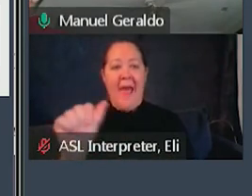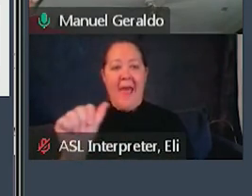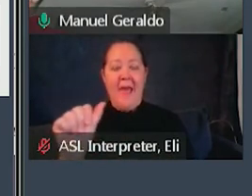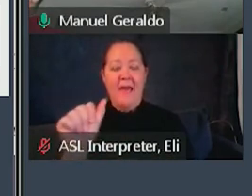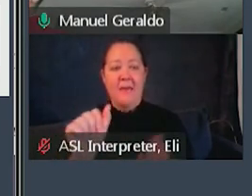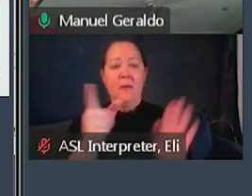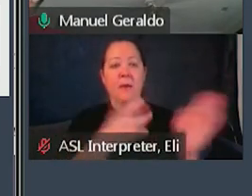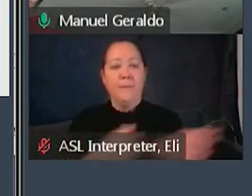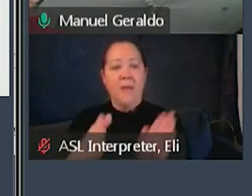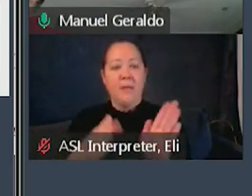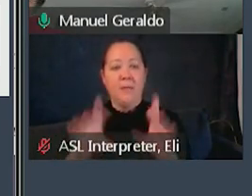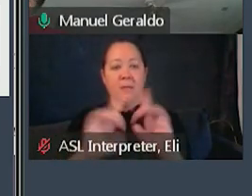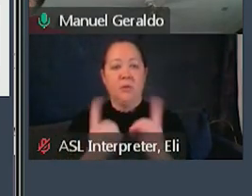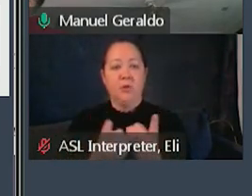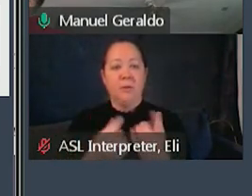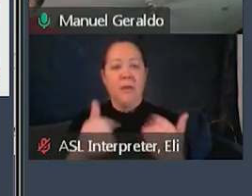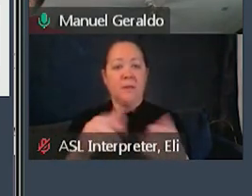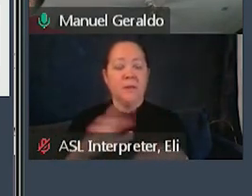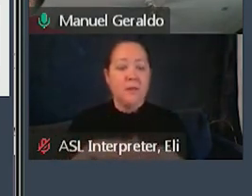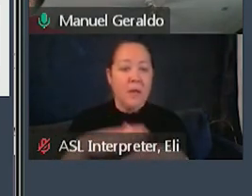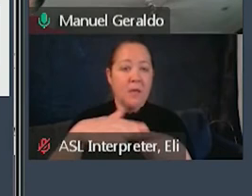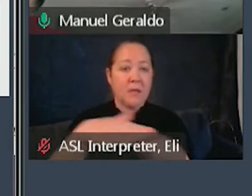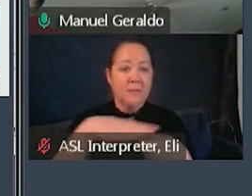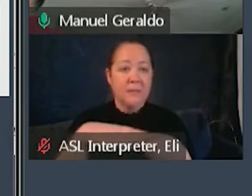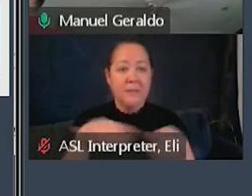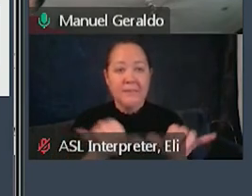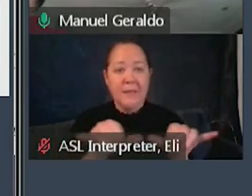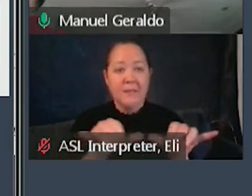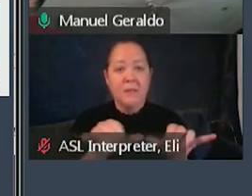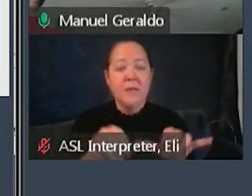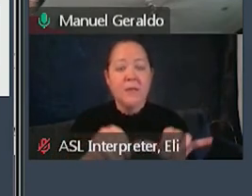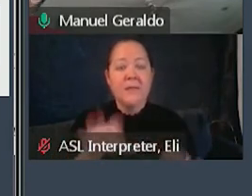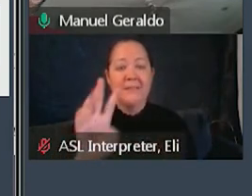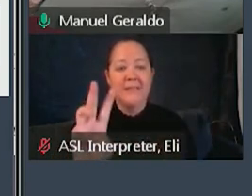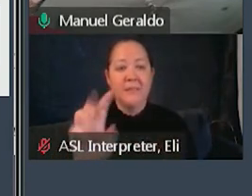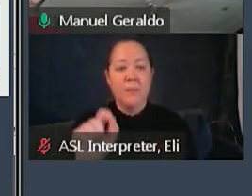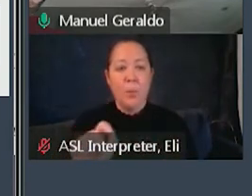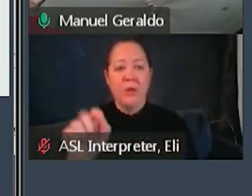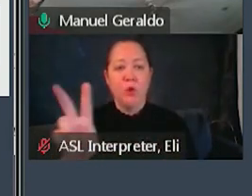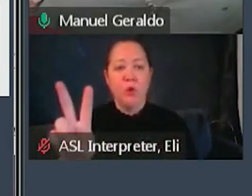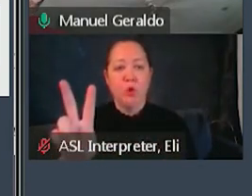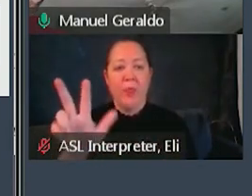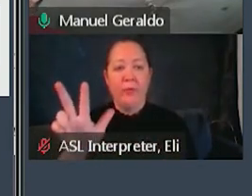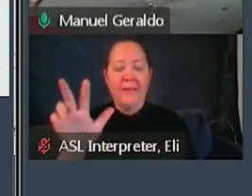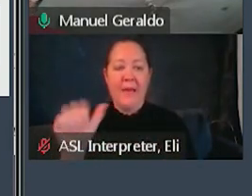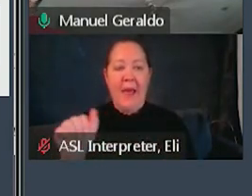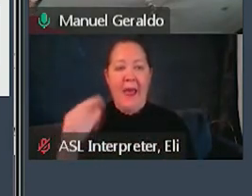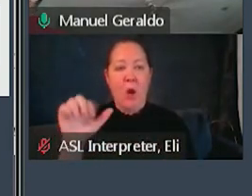The site is 2.63 acres in size. It's located on the West side of South Addison road, North of 30 bank street.